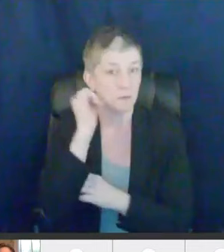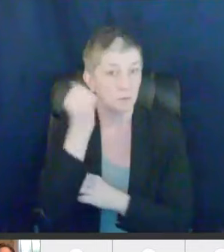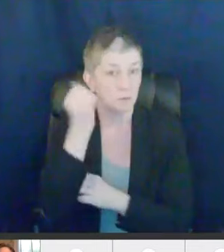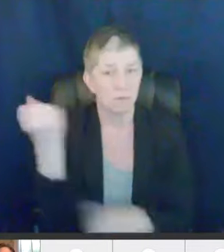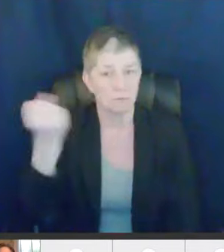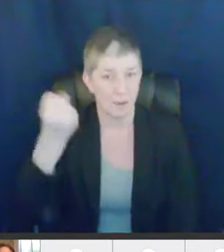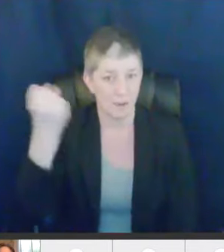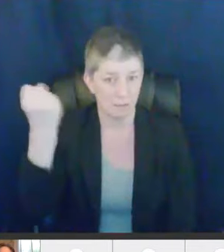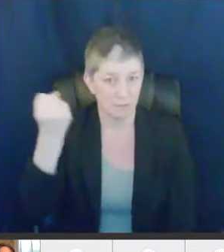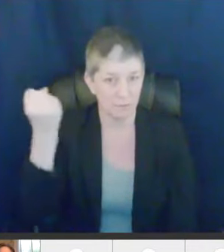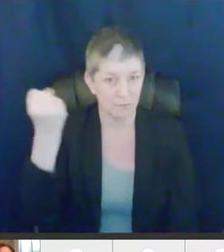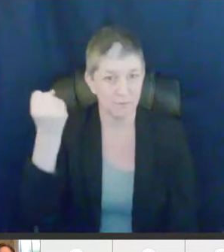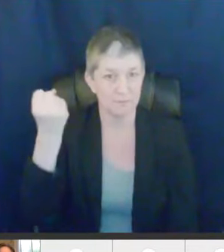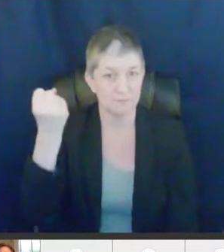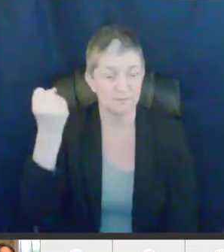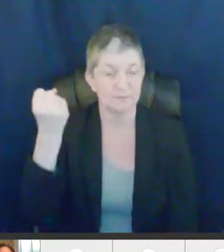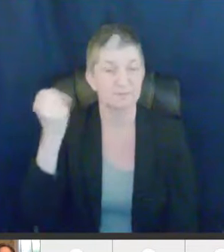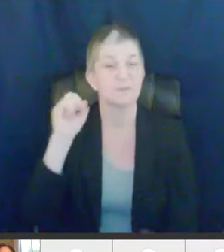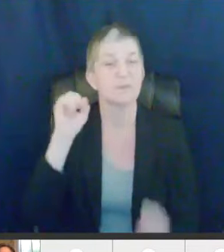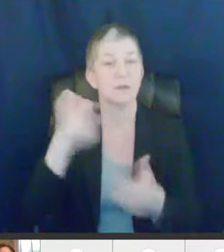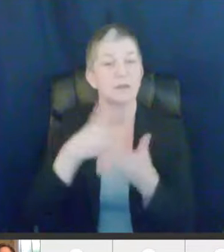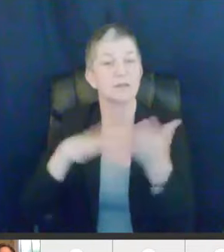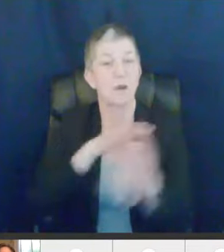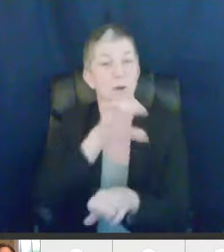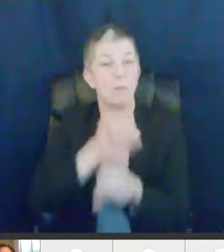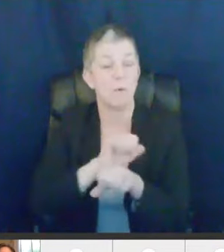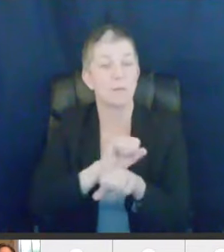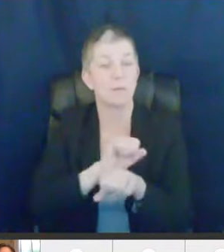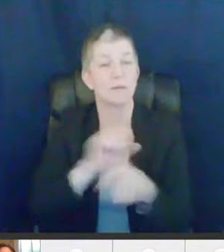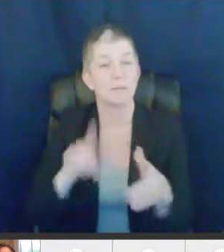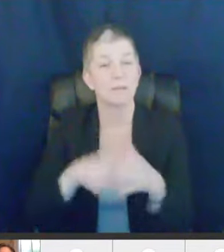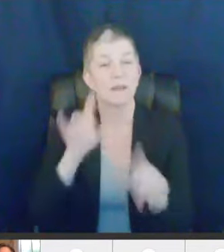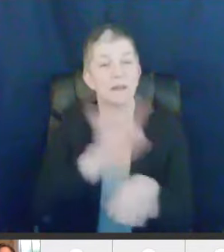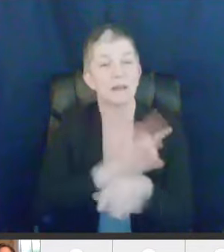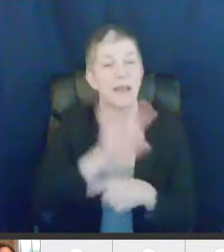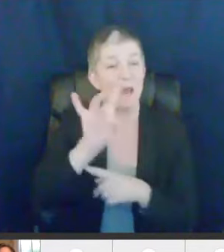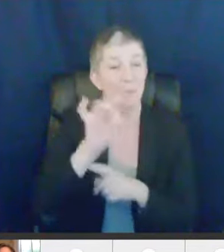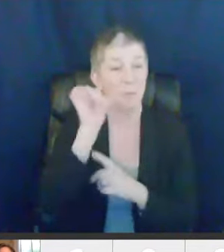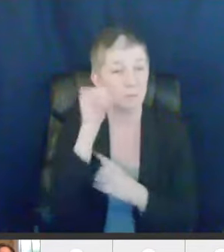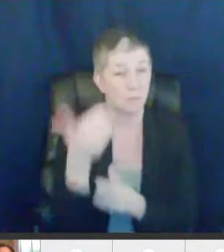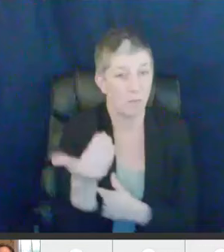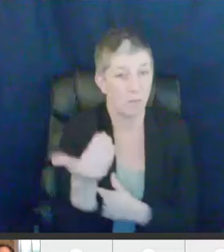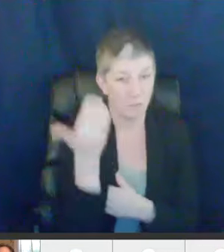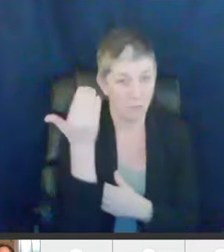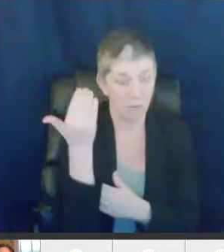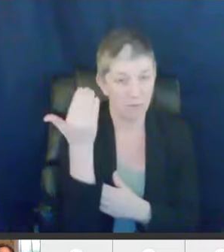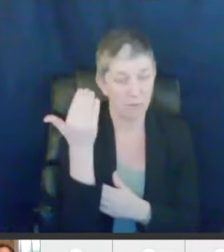and you can make appointments beginning at 8 a.m. tomorrow morning at